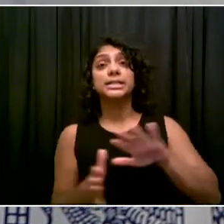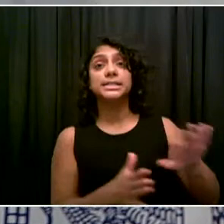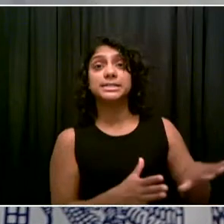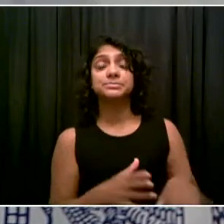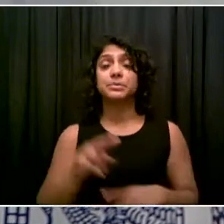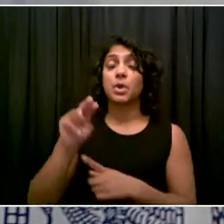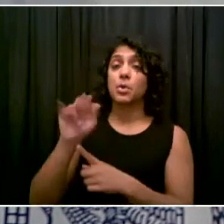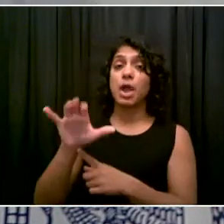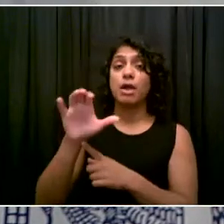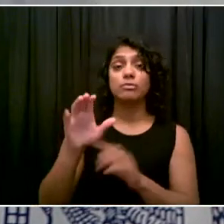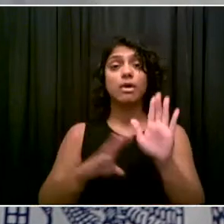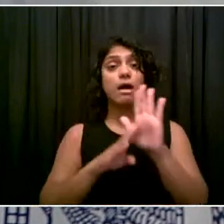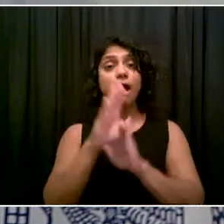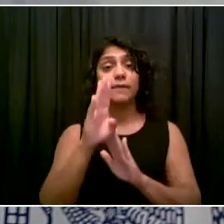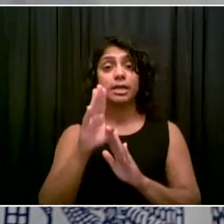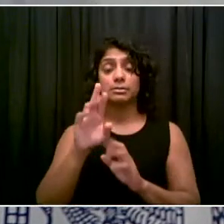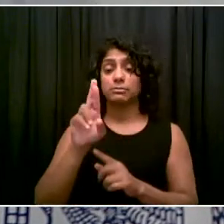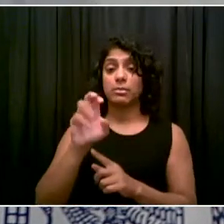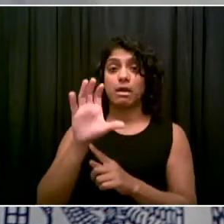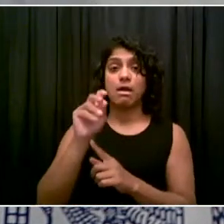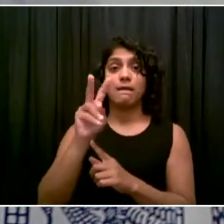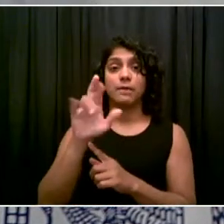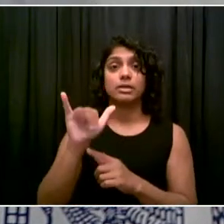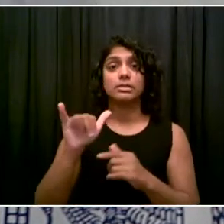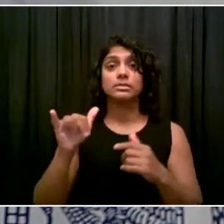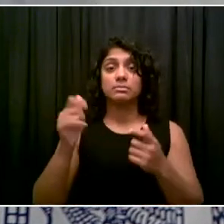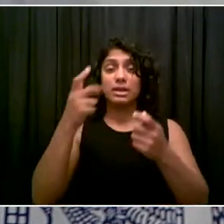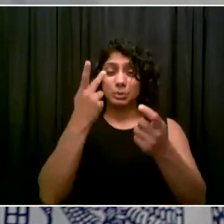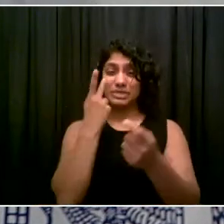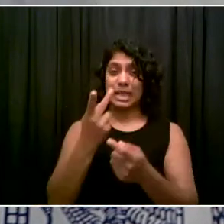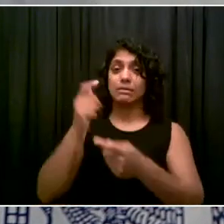TALKING ABOUT A LOT OF THE ISSUES THAART E NECEARSSY AORRE WEVE ERY AND